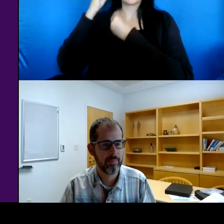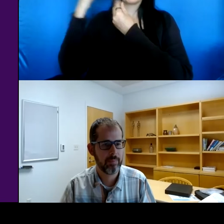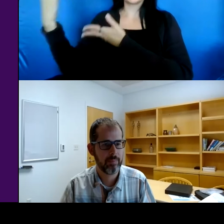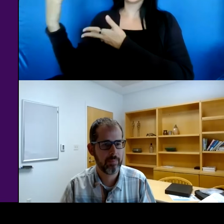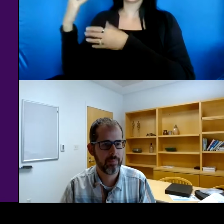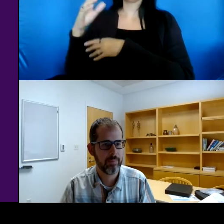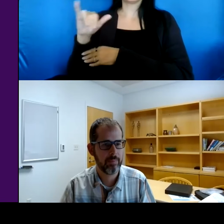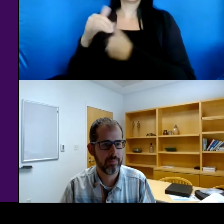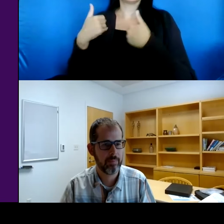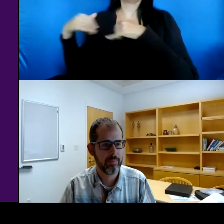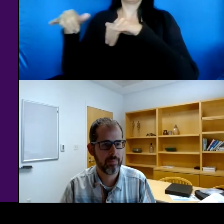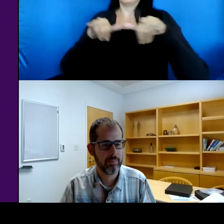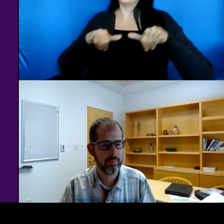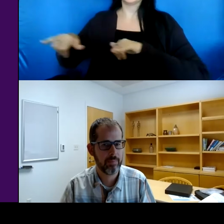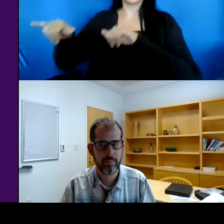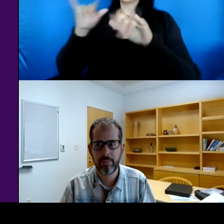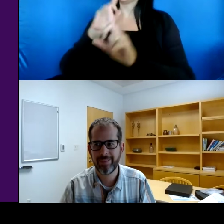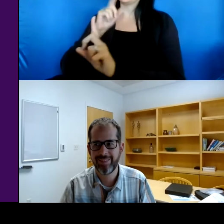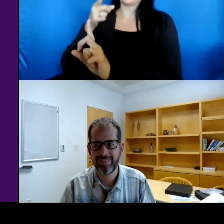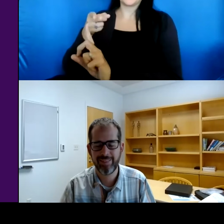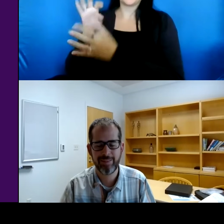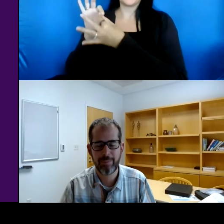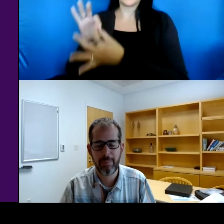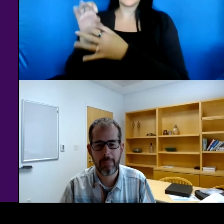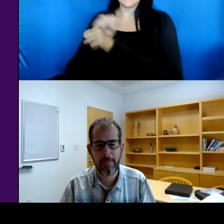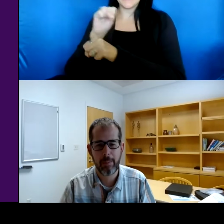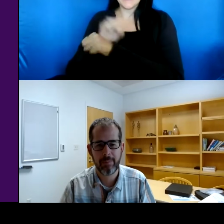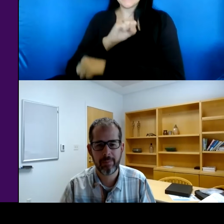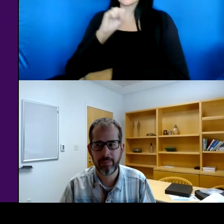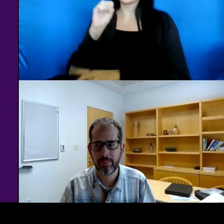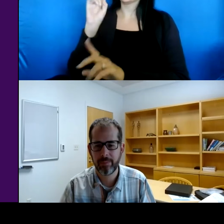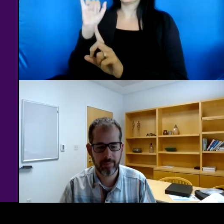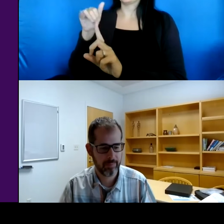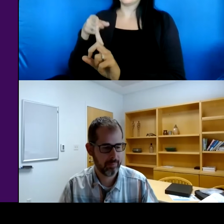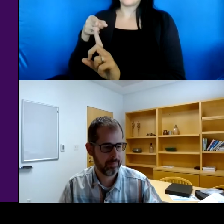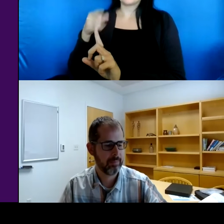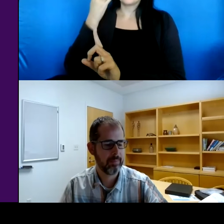answer when it comes to statistics. Which is, if it is one person, it is one person